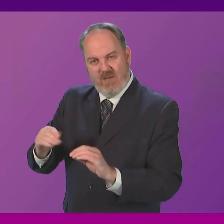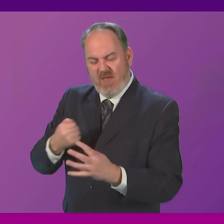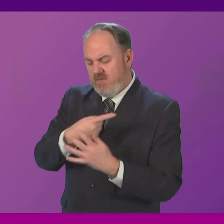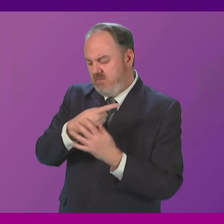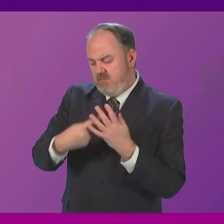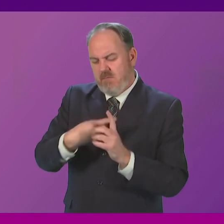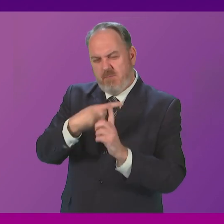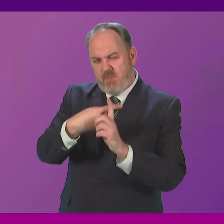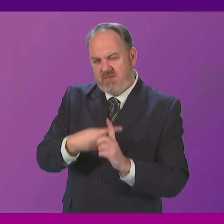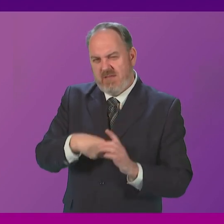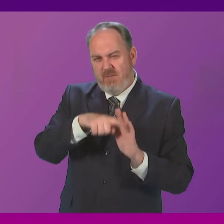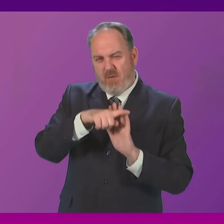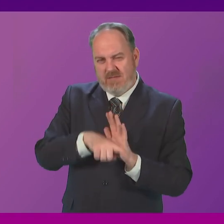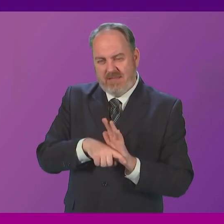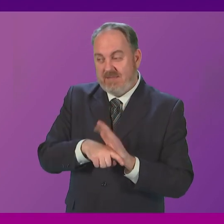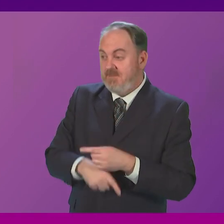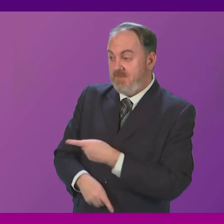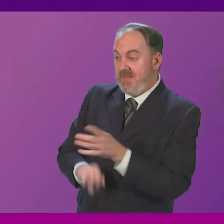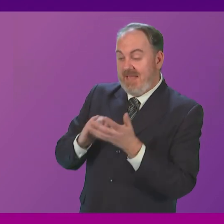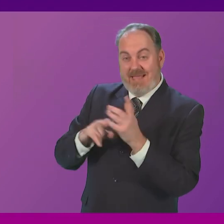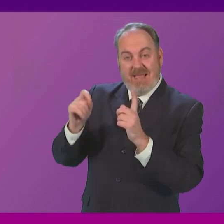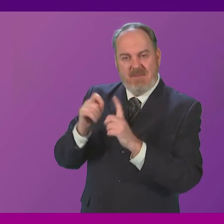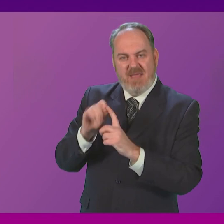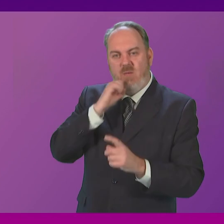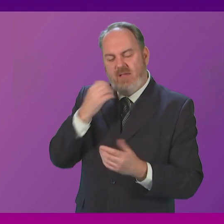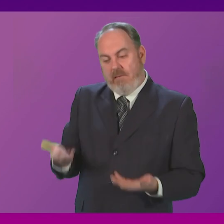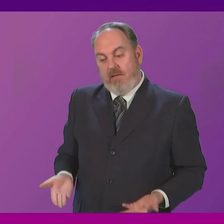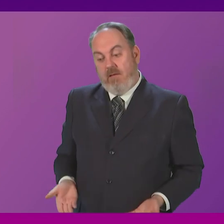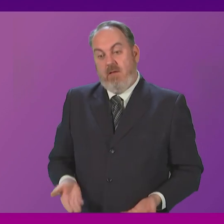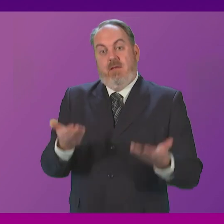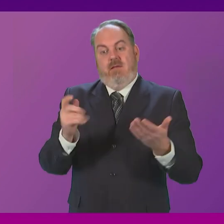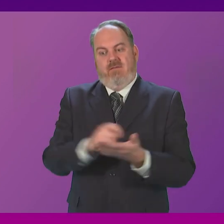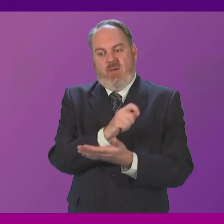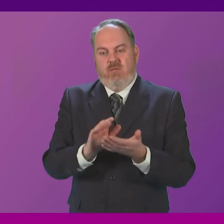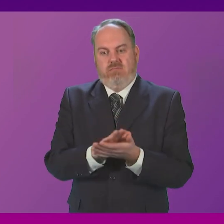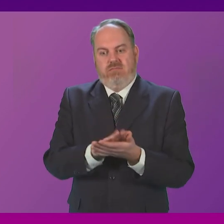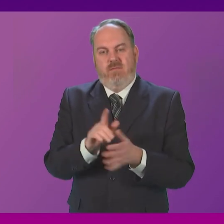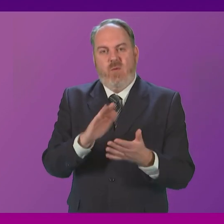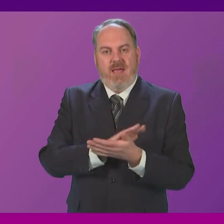Today, nationalists in the chamber will give Humza Yousaf a blank cheque to again push forward his party’s independence obsession.